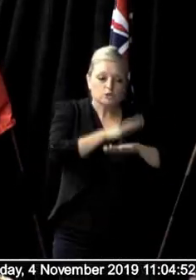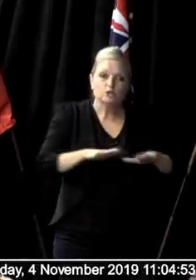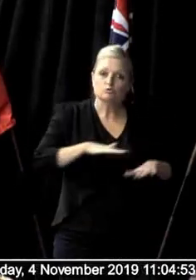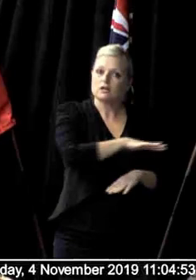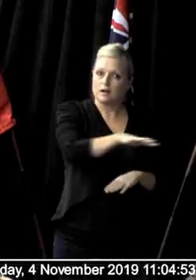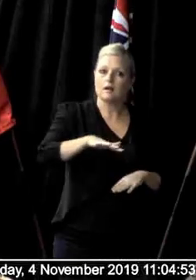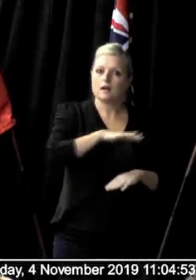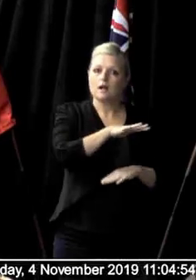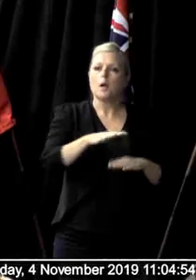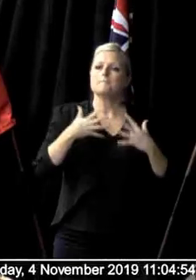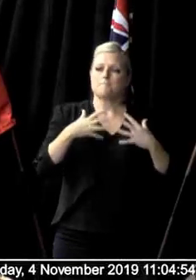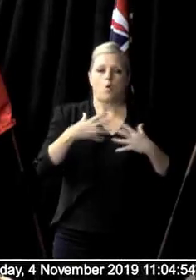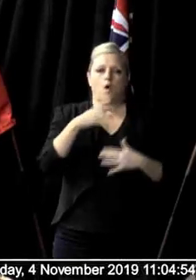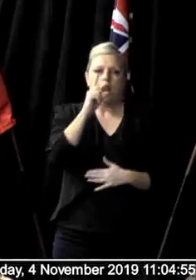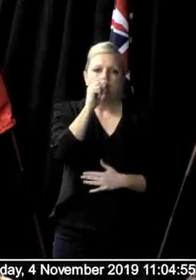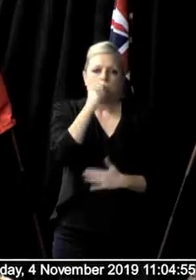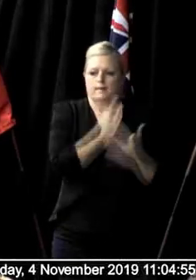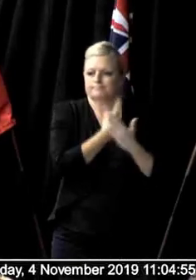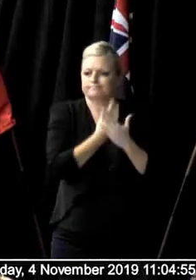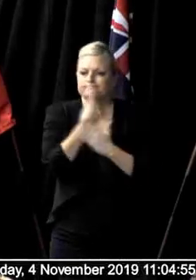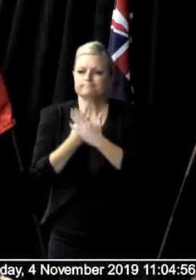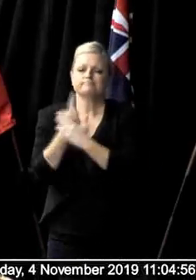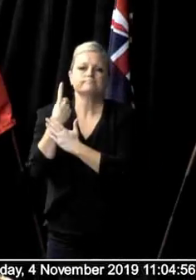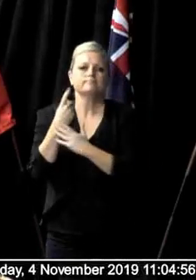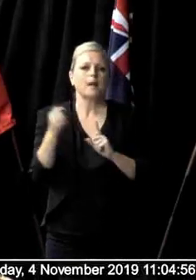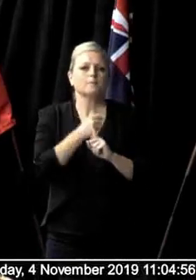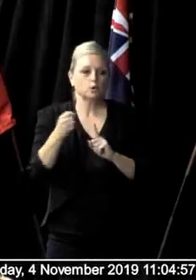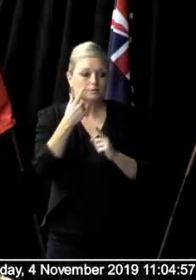service environments, many of which are to be found in education institutions.